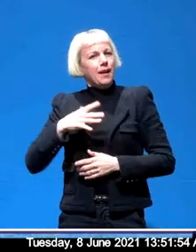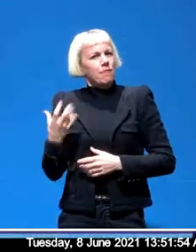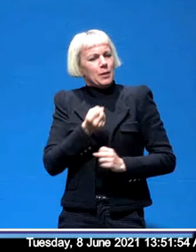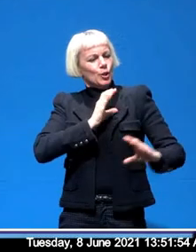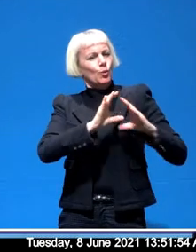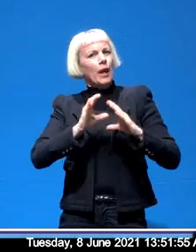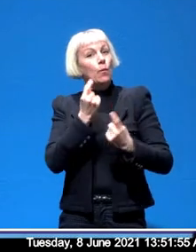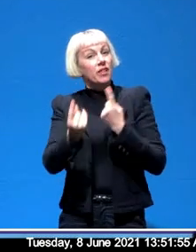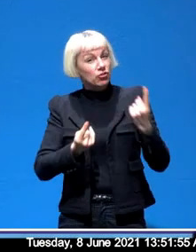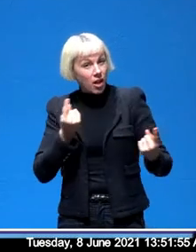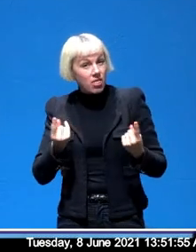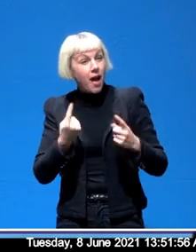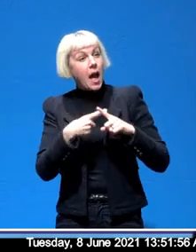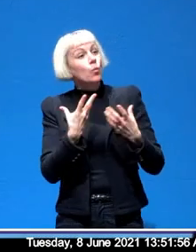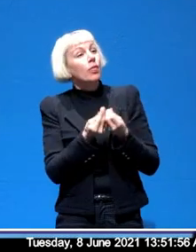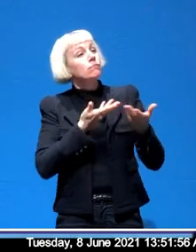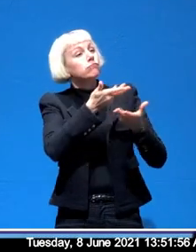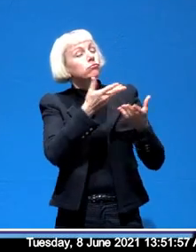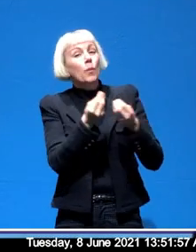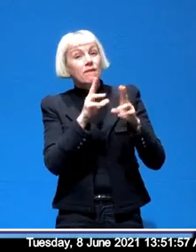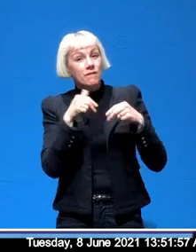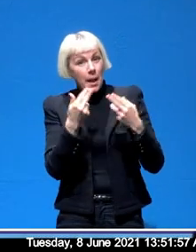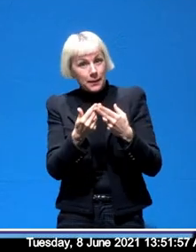Most definitely, yes. And with Daniel? Yes.